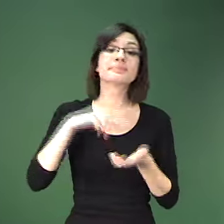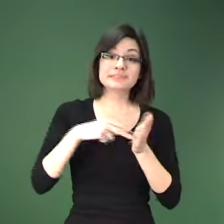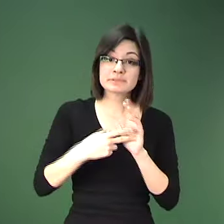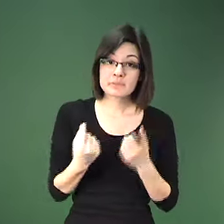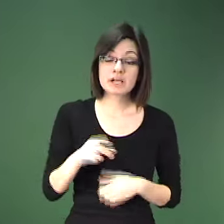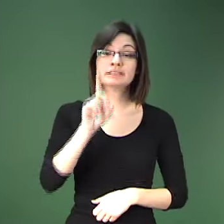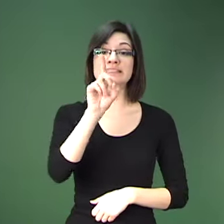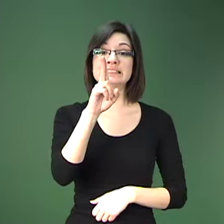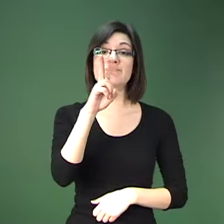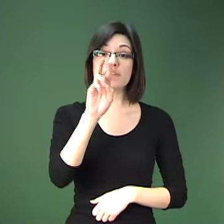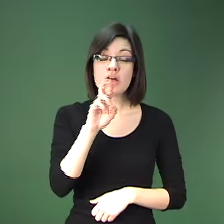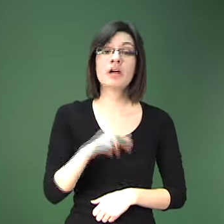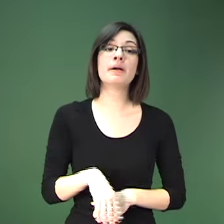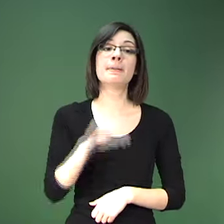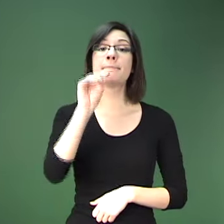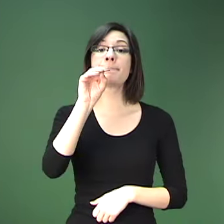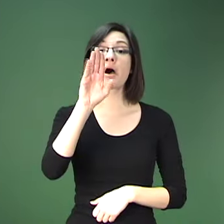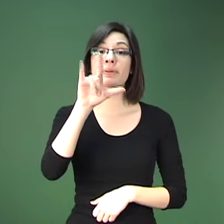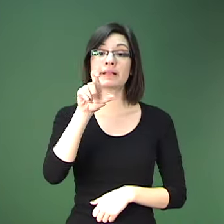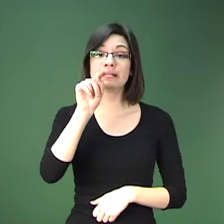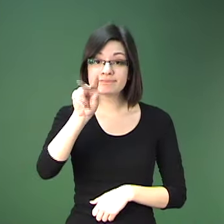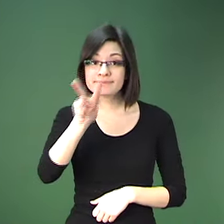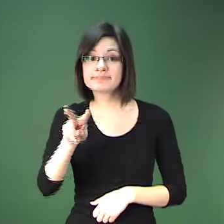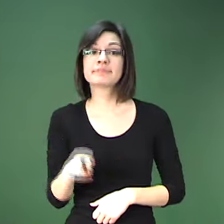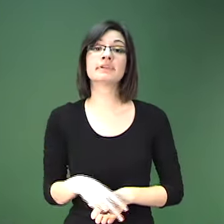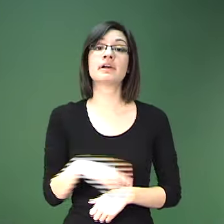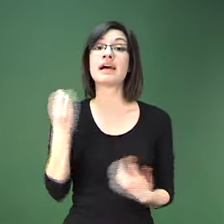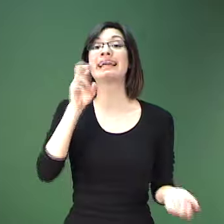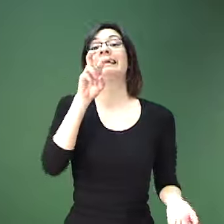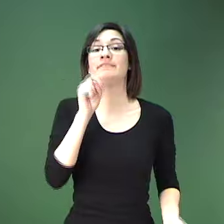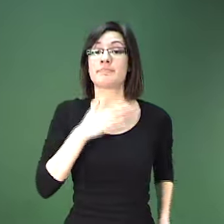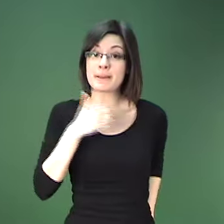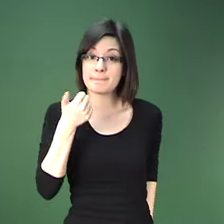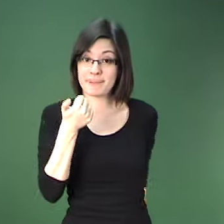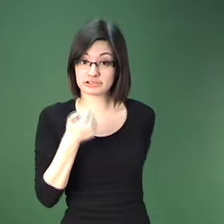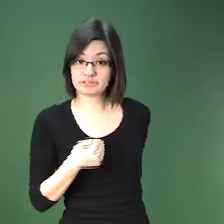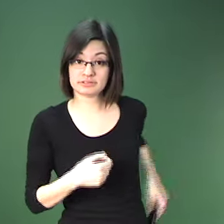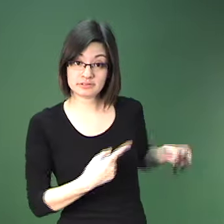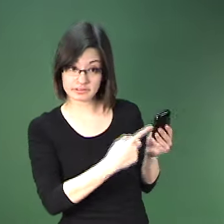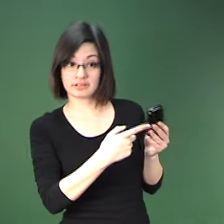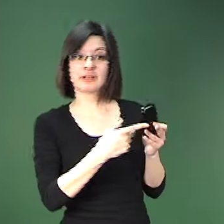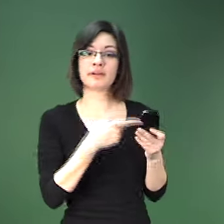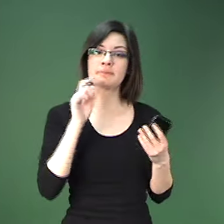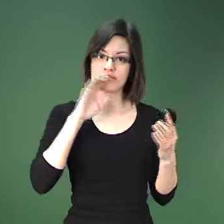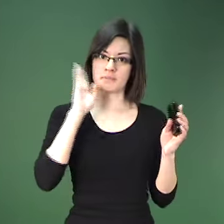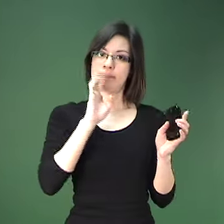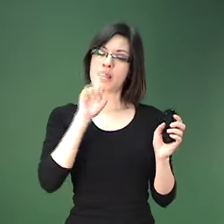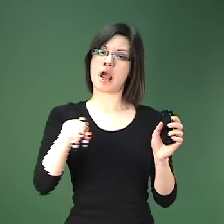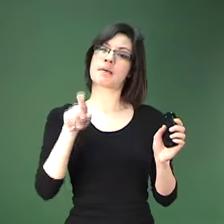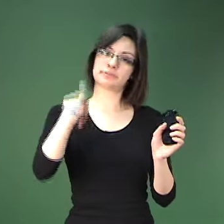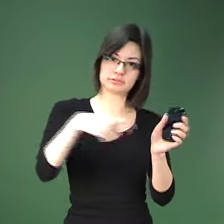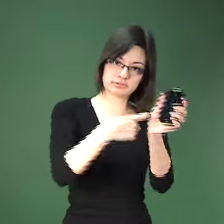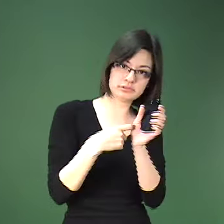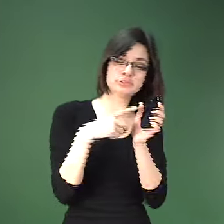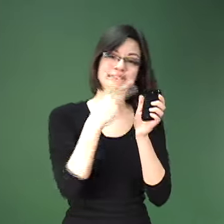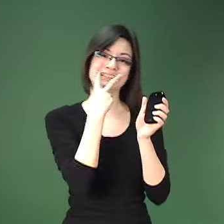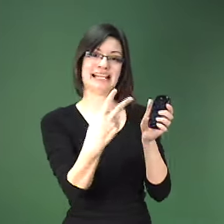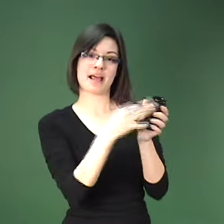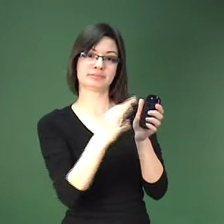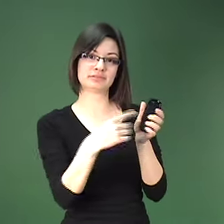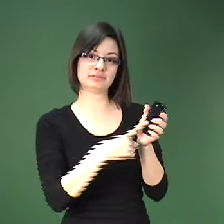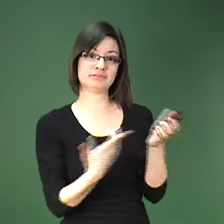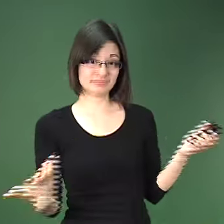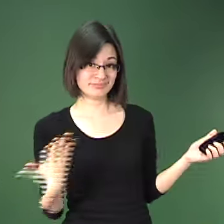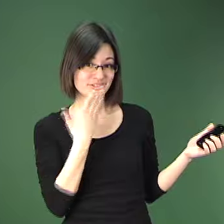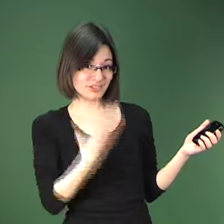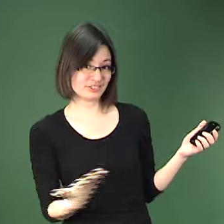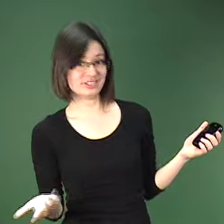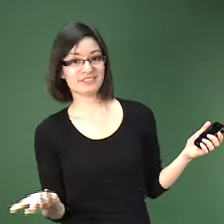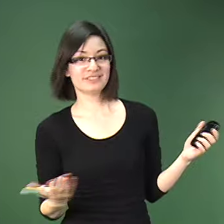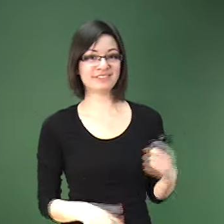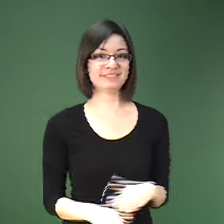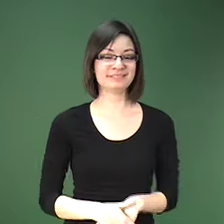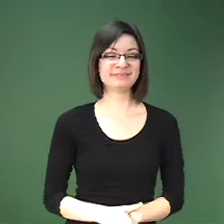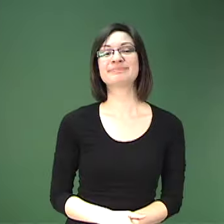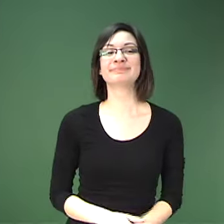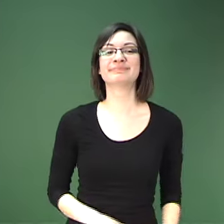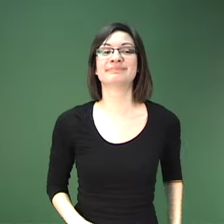This means that DVRs, mobile TVs, and yes, even my pager will be able to display captions!